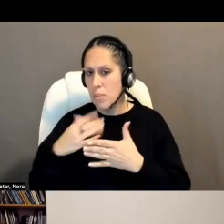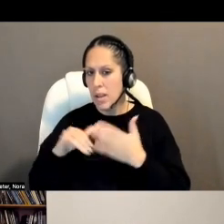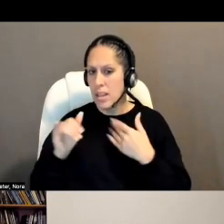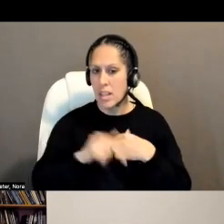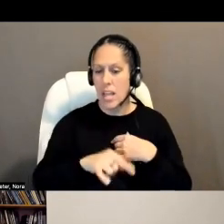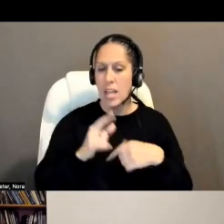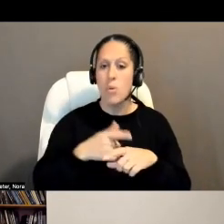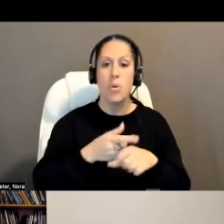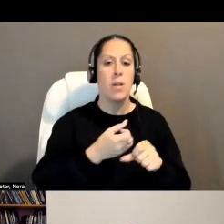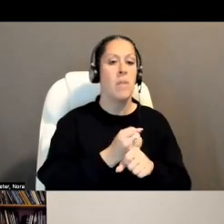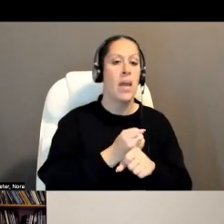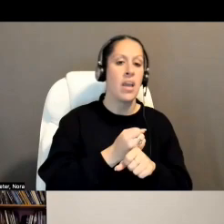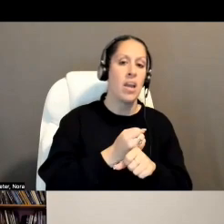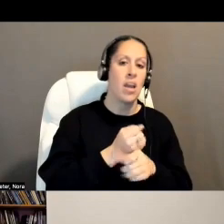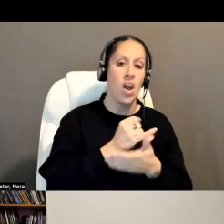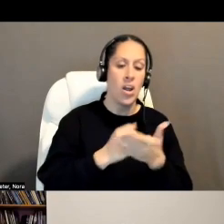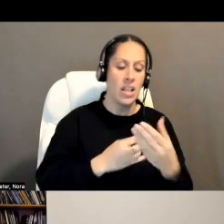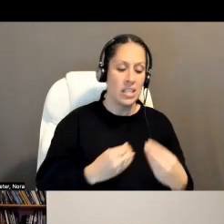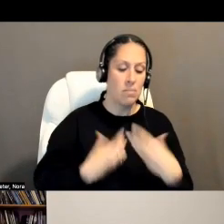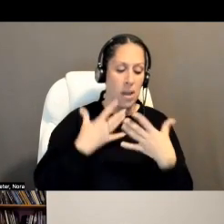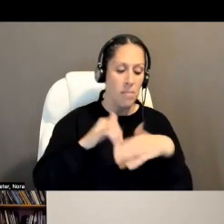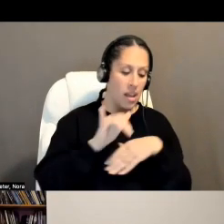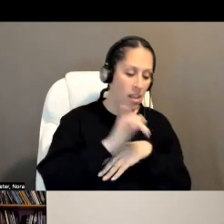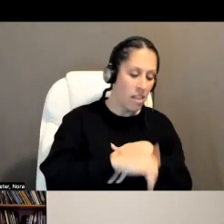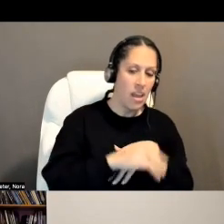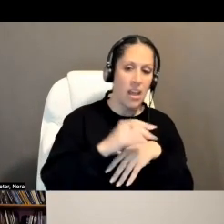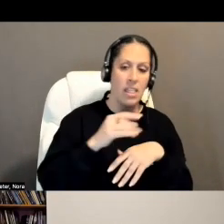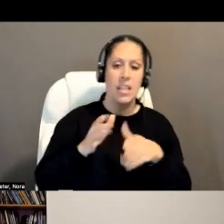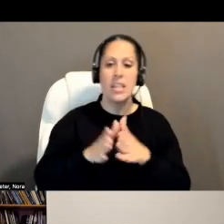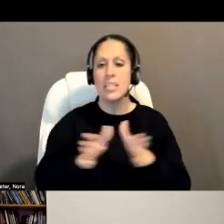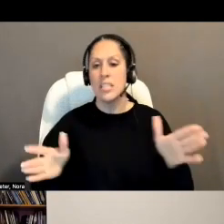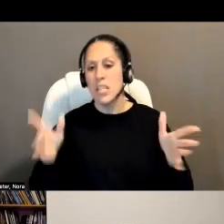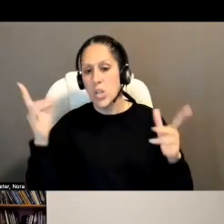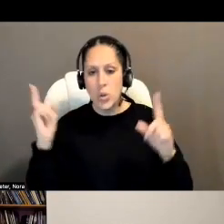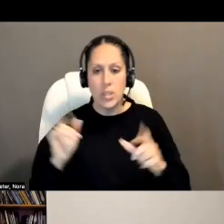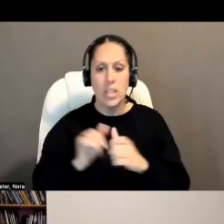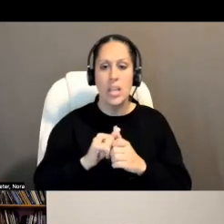going to make art that's inspired by it. And the general consensus is that that feels too